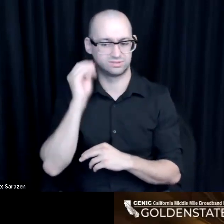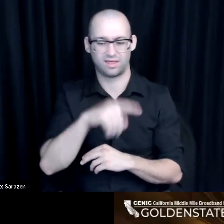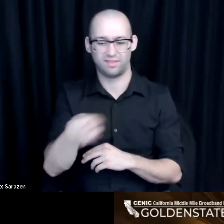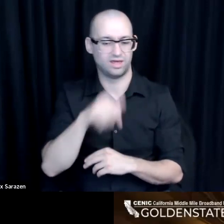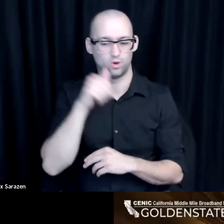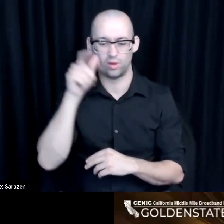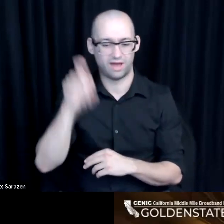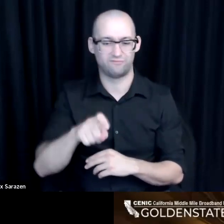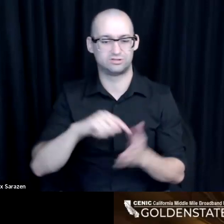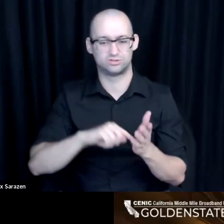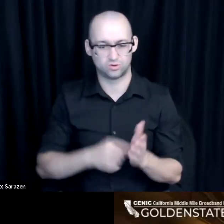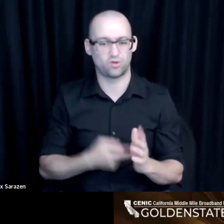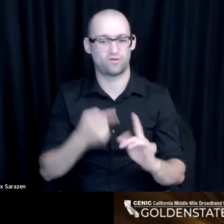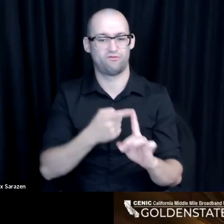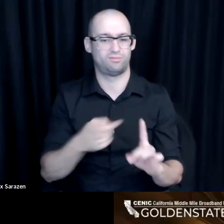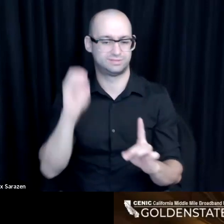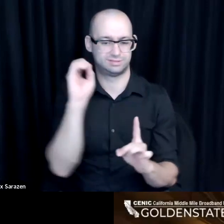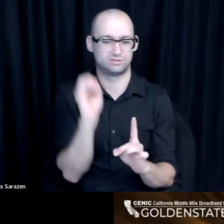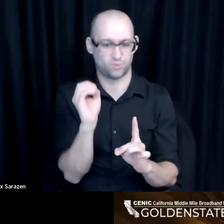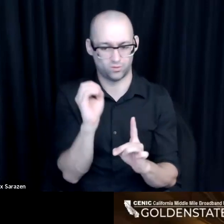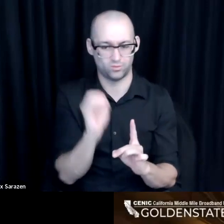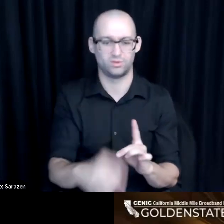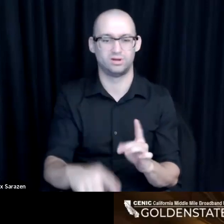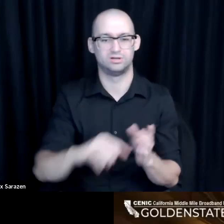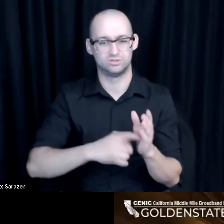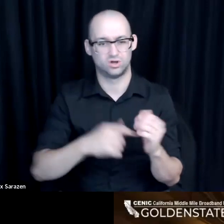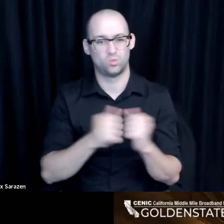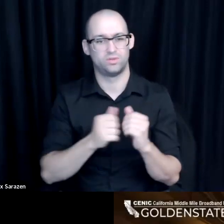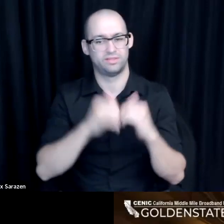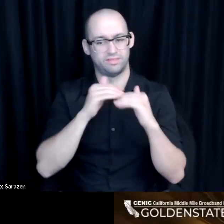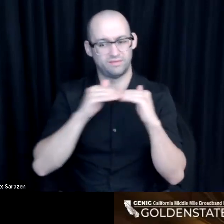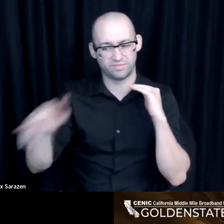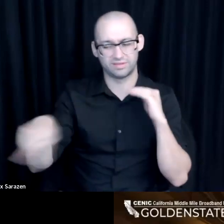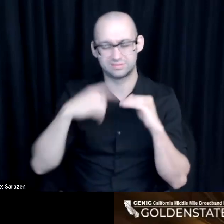starting from, you know, a level where they're like, okay, I get this. And now I just need to,